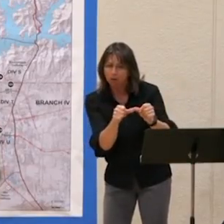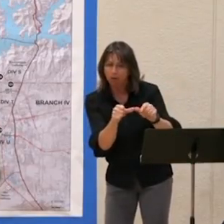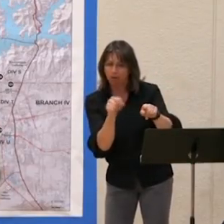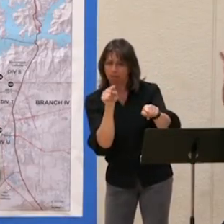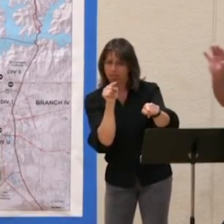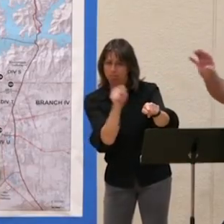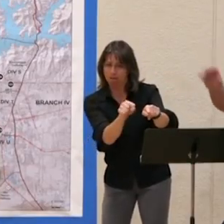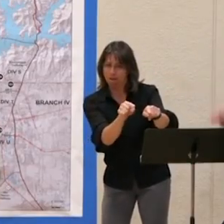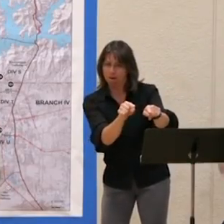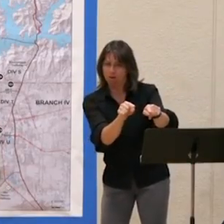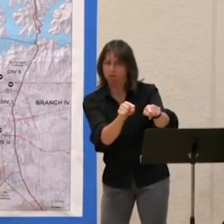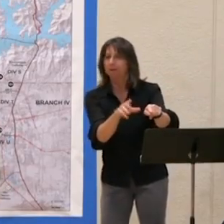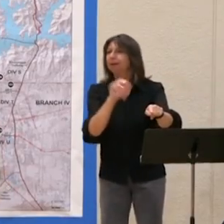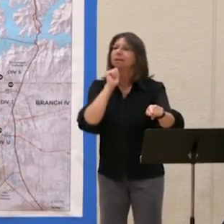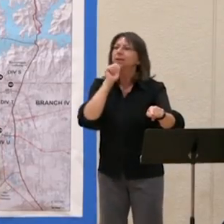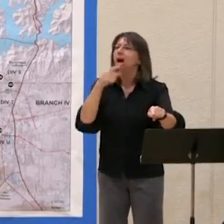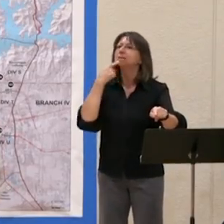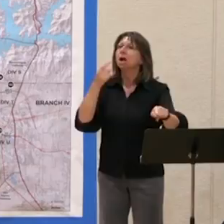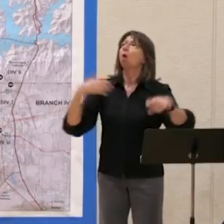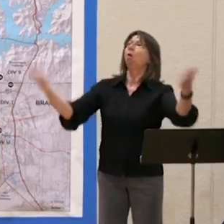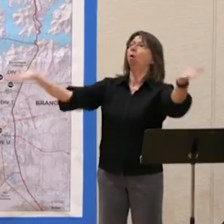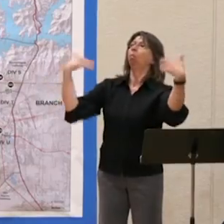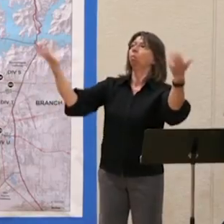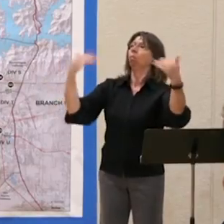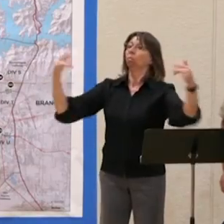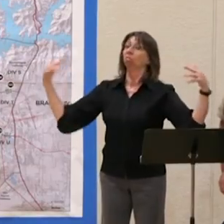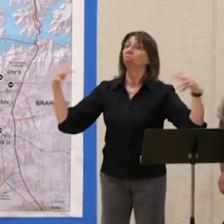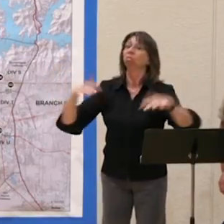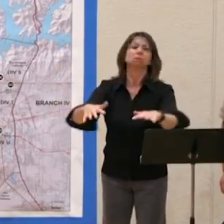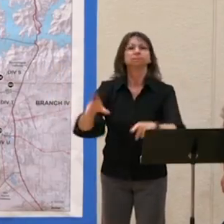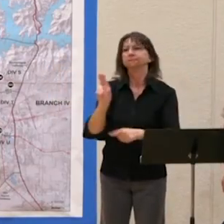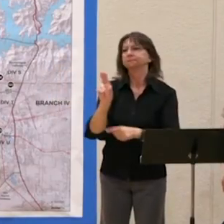everybody's rushing in at the same time